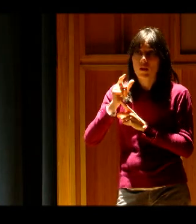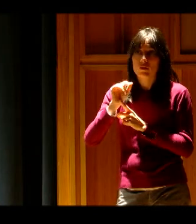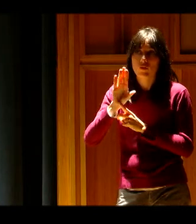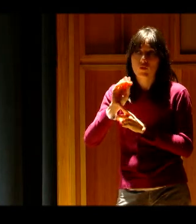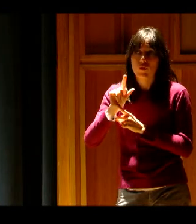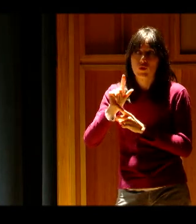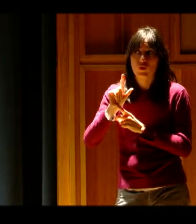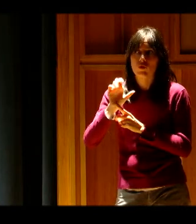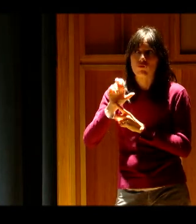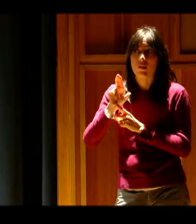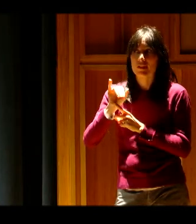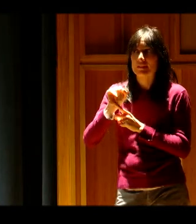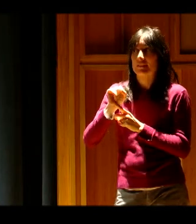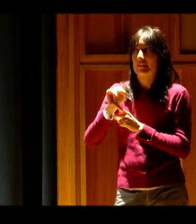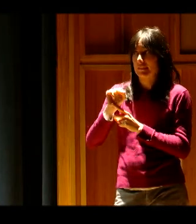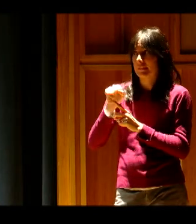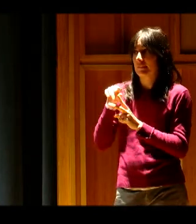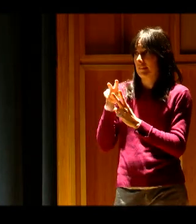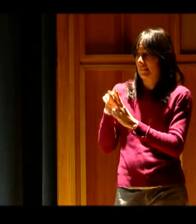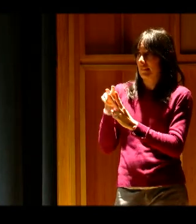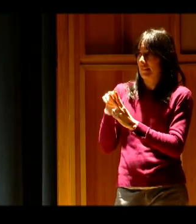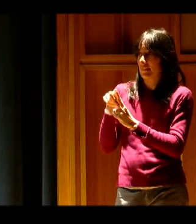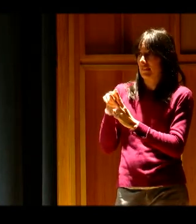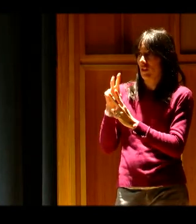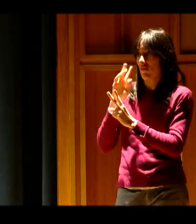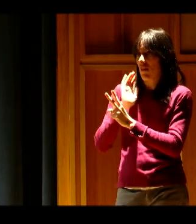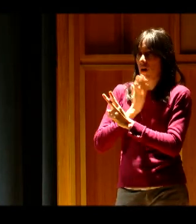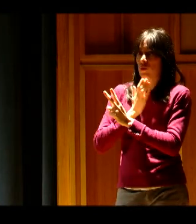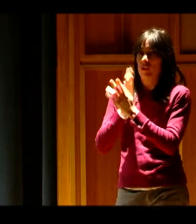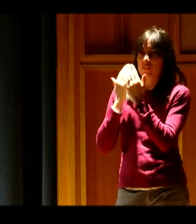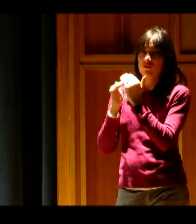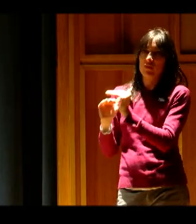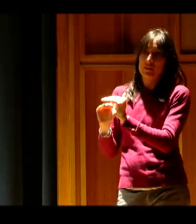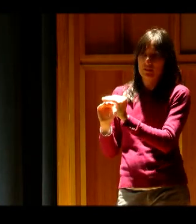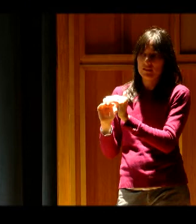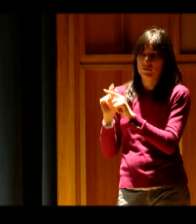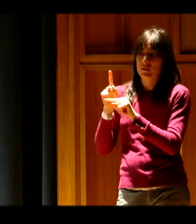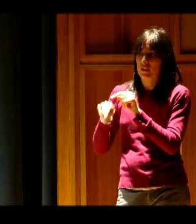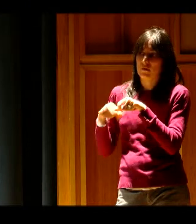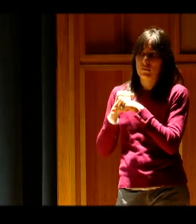vector for which the constraints around which we make policy.